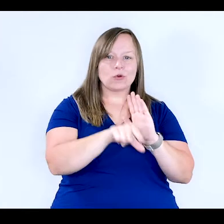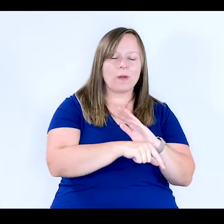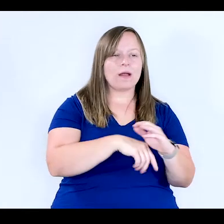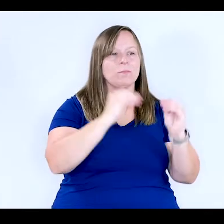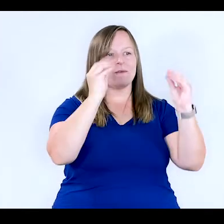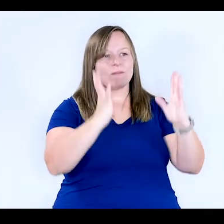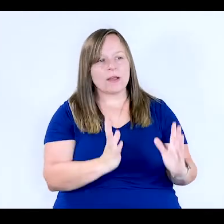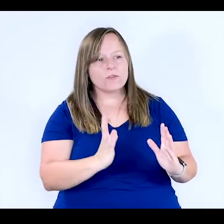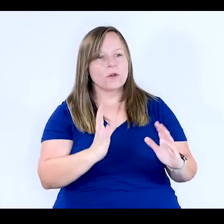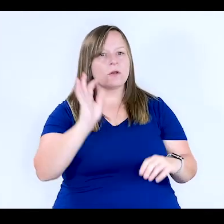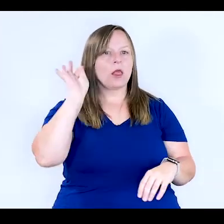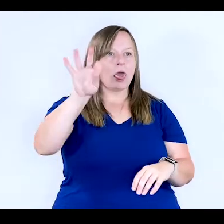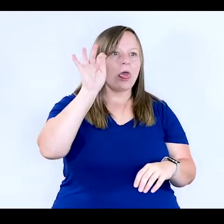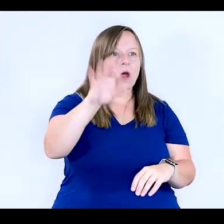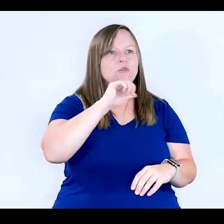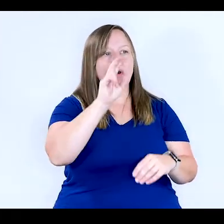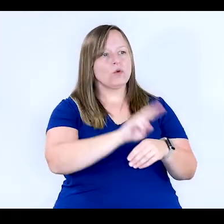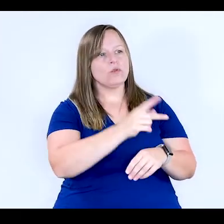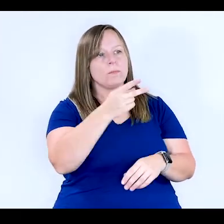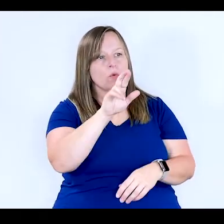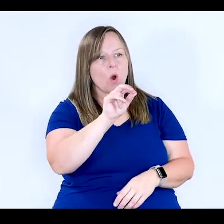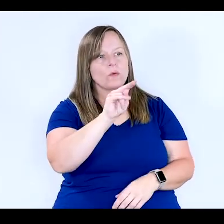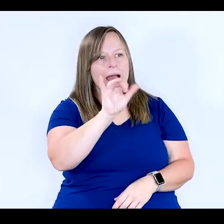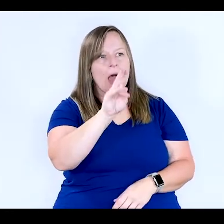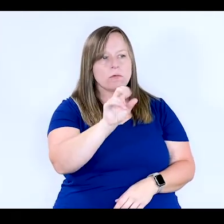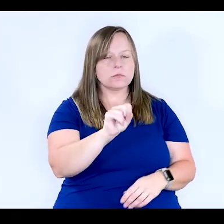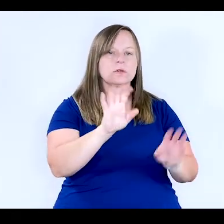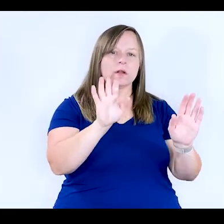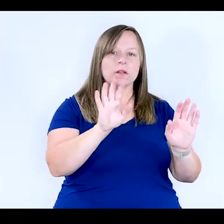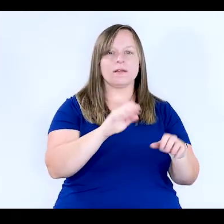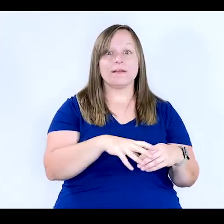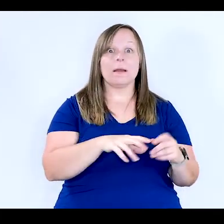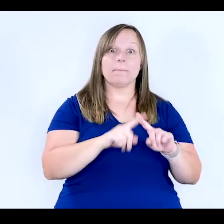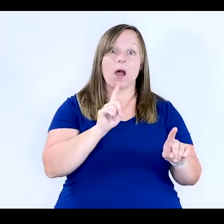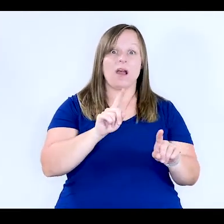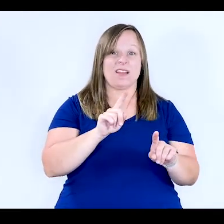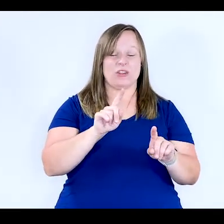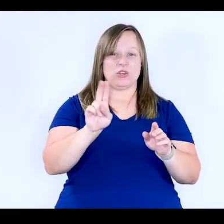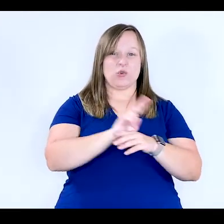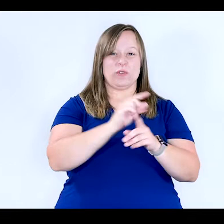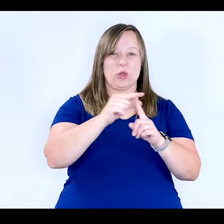lot of professors were "don't use pronouns". But, however, using "you" in a sentence